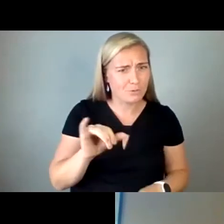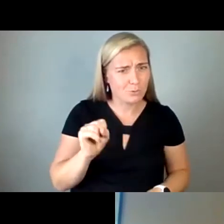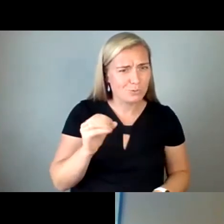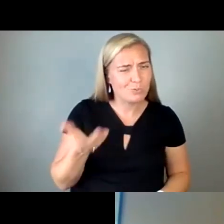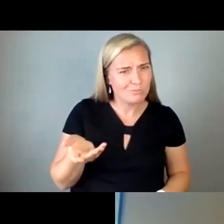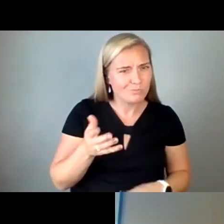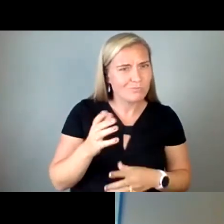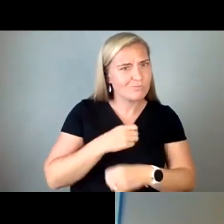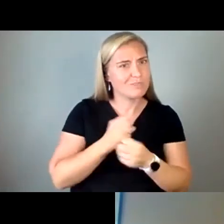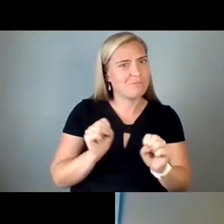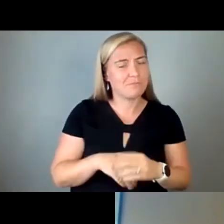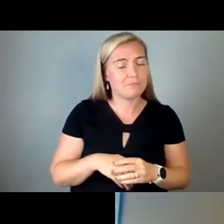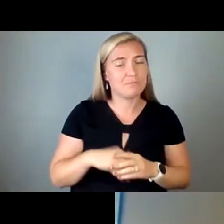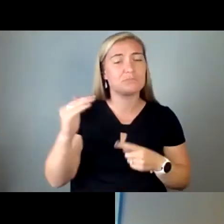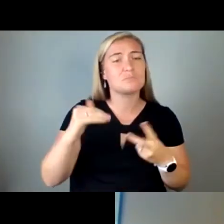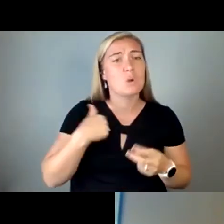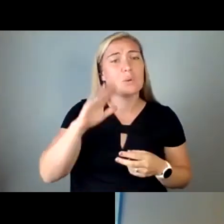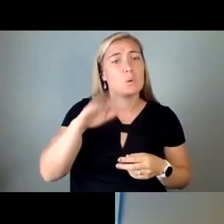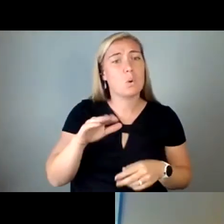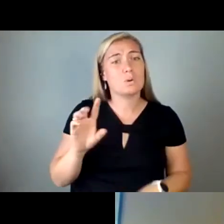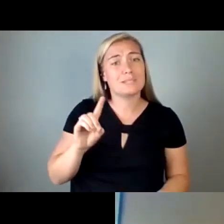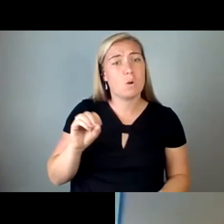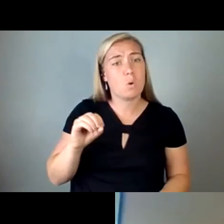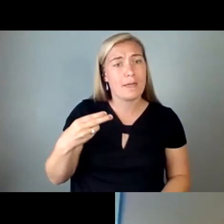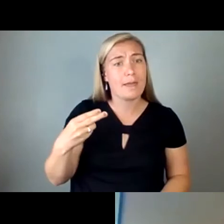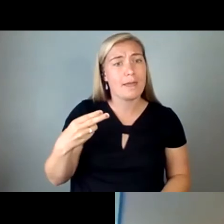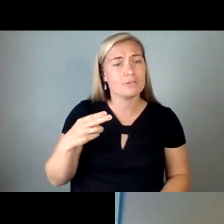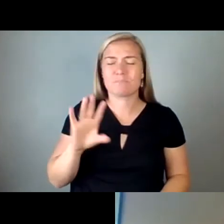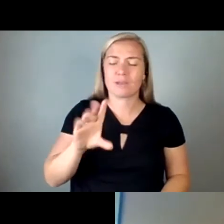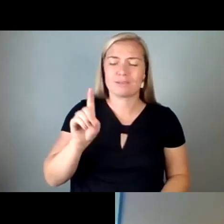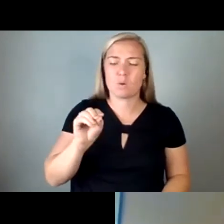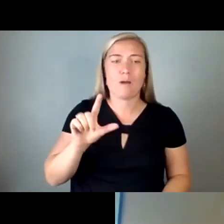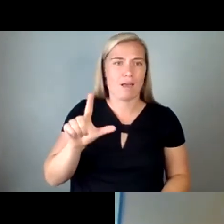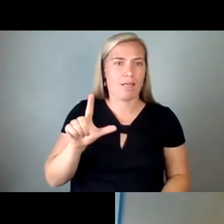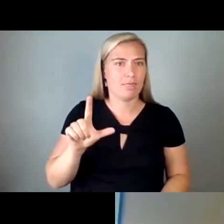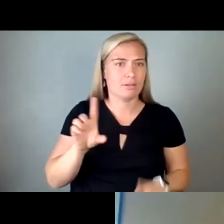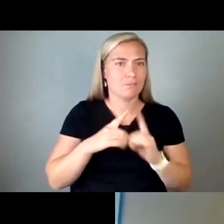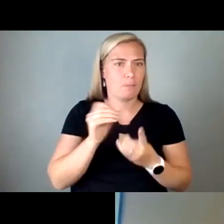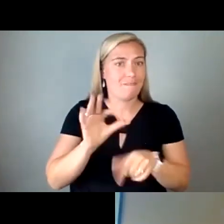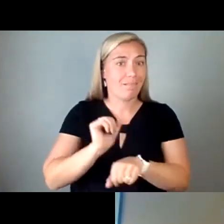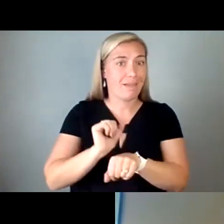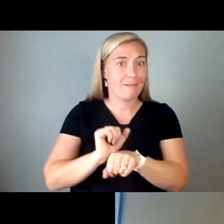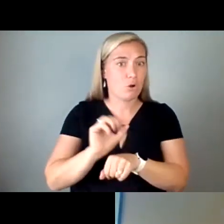OSHA office is developing a rule that will require all employers with a hundred